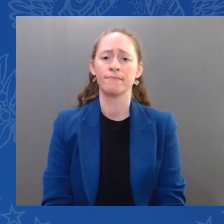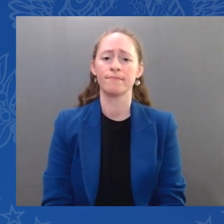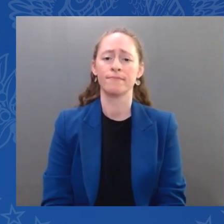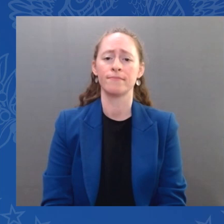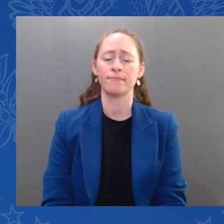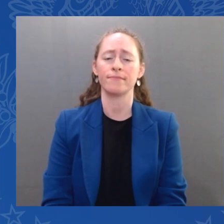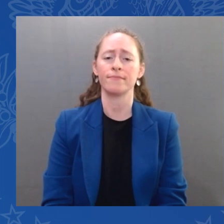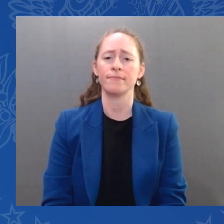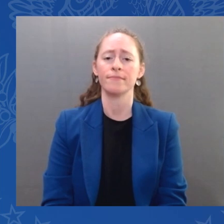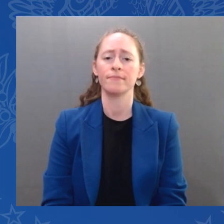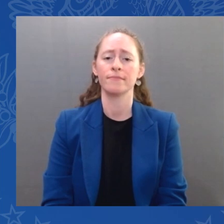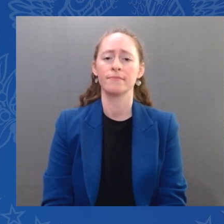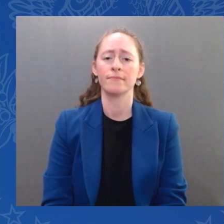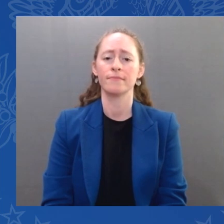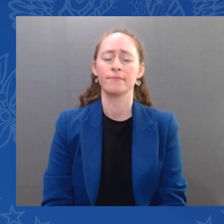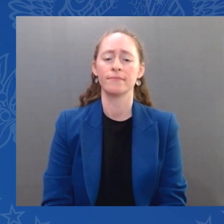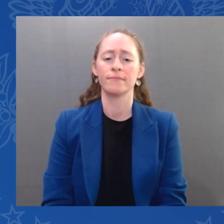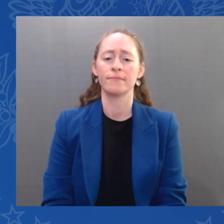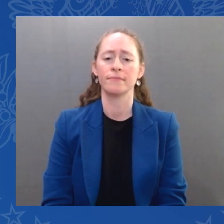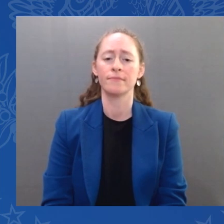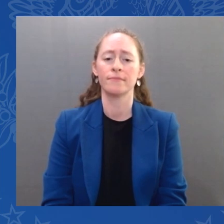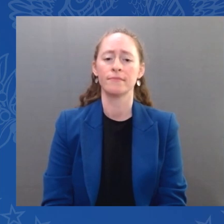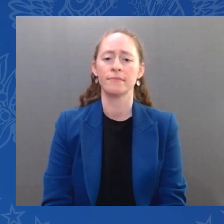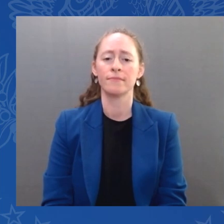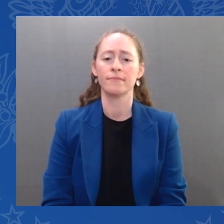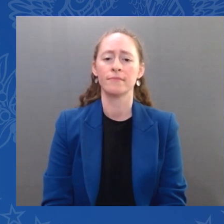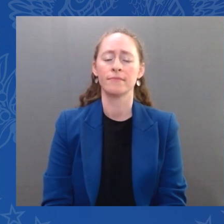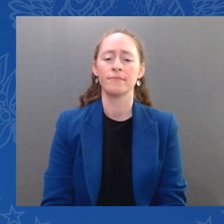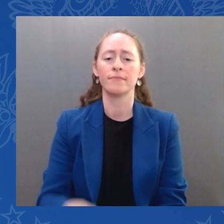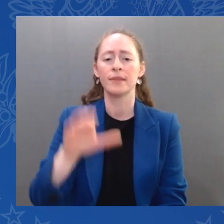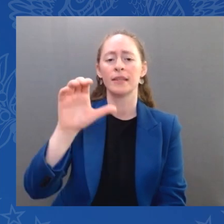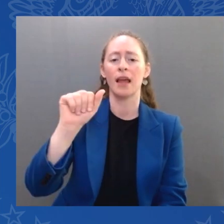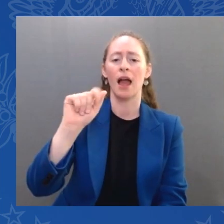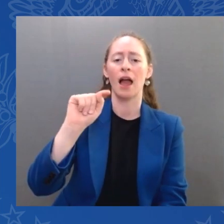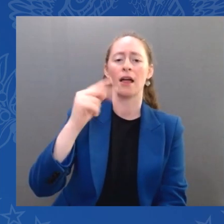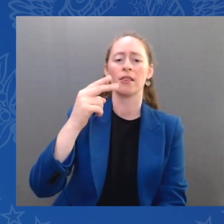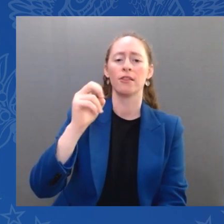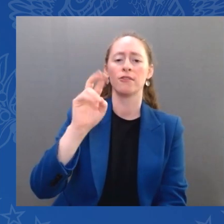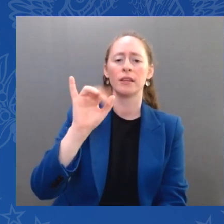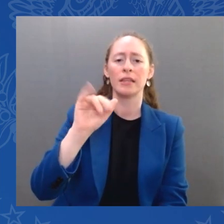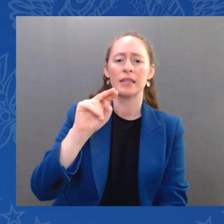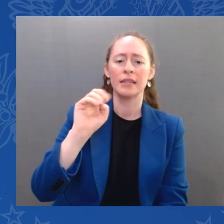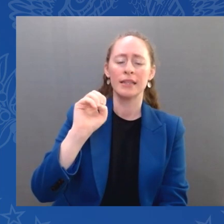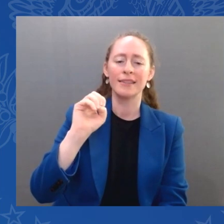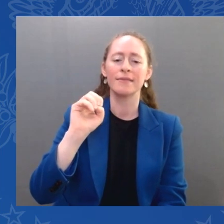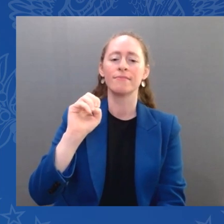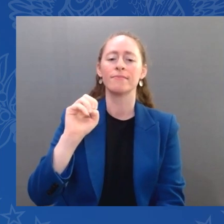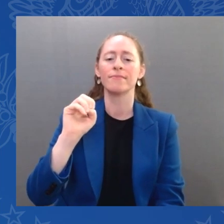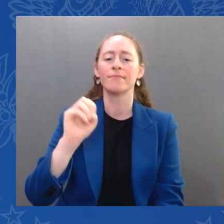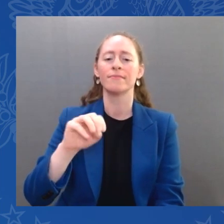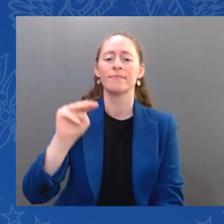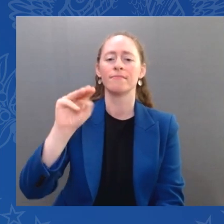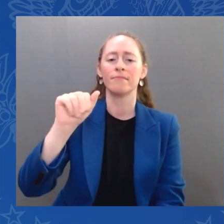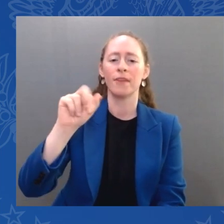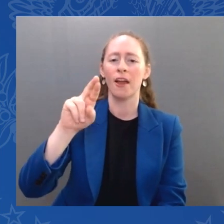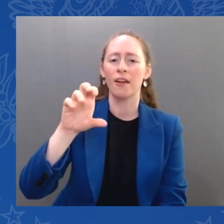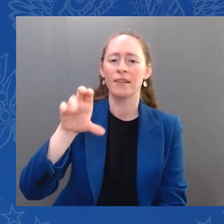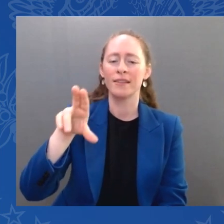Catherine Massey, Marquis de Morrison, Aaron Salter, Geraldine Talley,